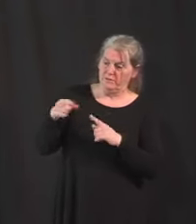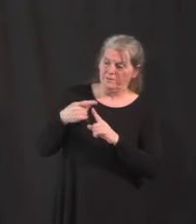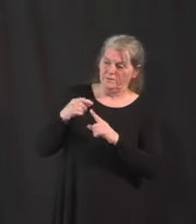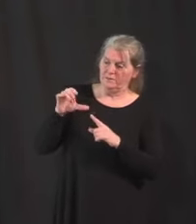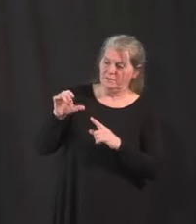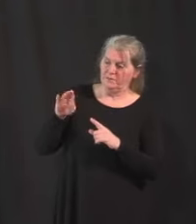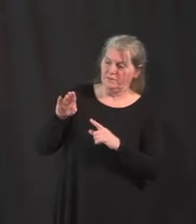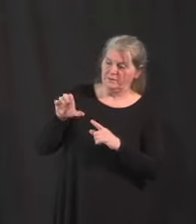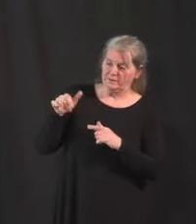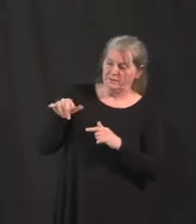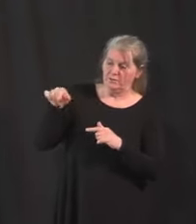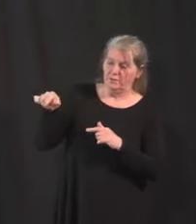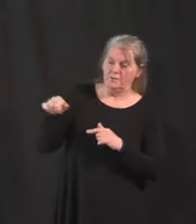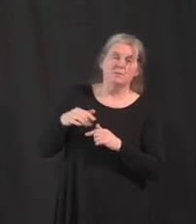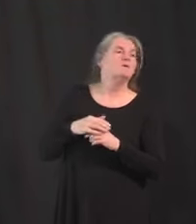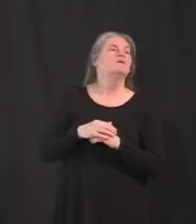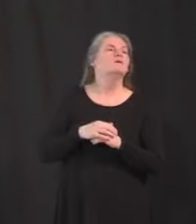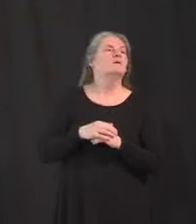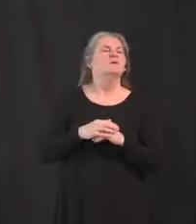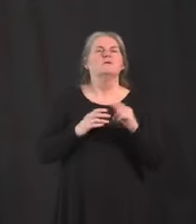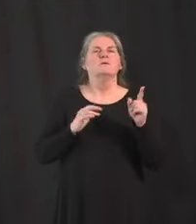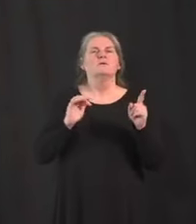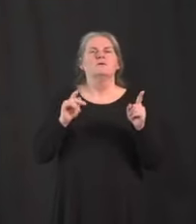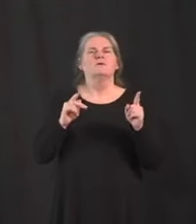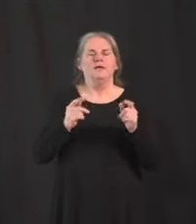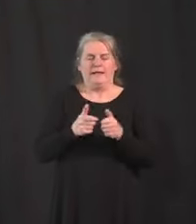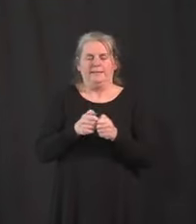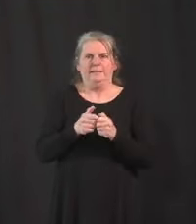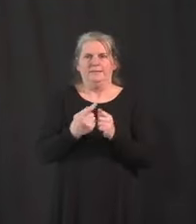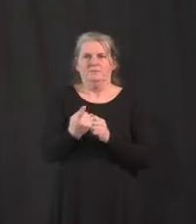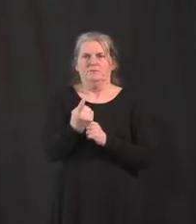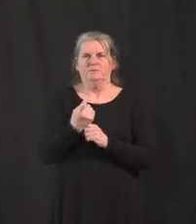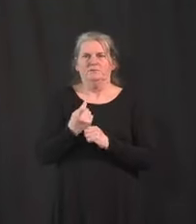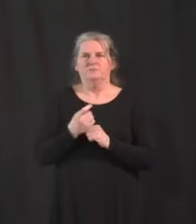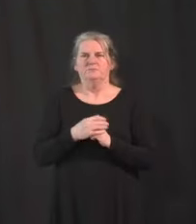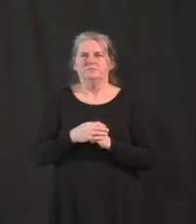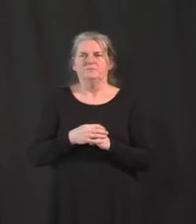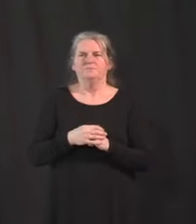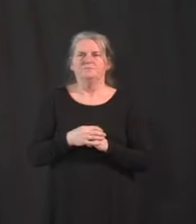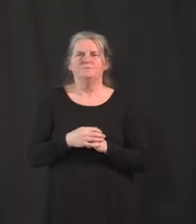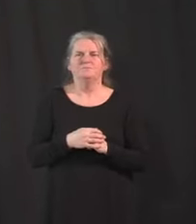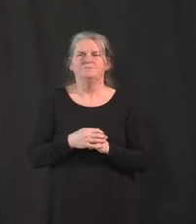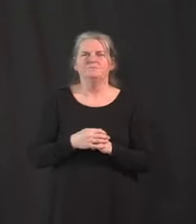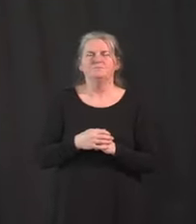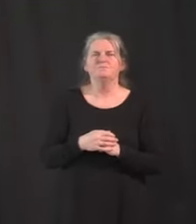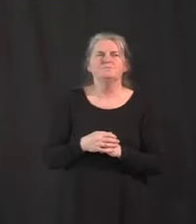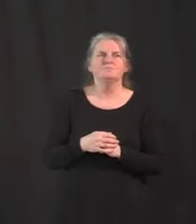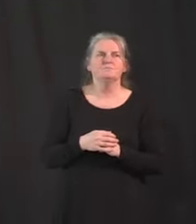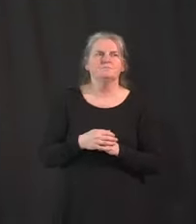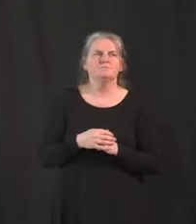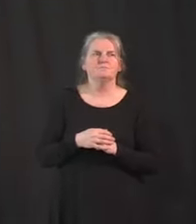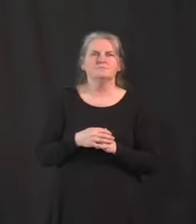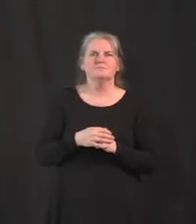OKAY. SHE'S ACTUALLY TEXTED IN A QUESTION IN ENGLISH. ARE THOSE TRAVELLING THROUGH TO